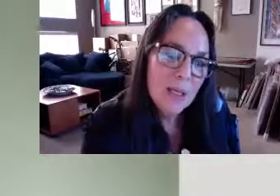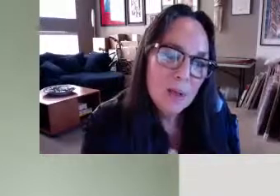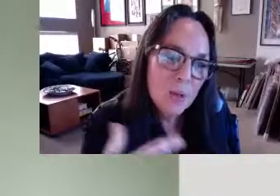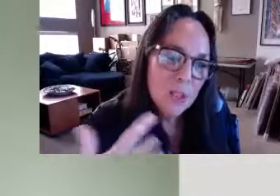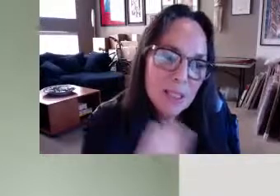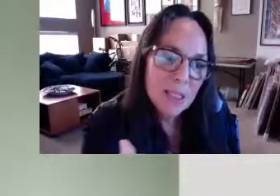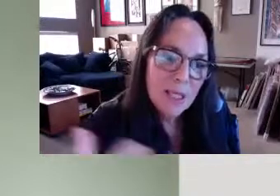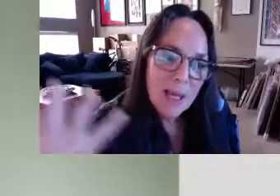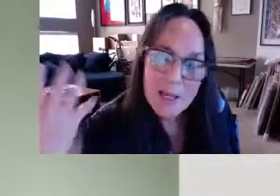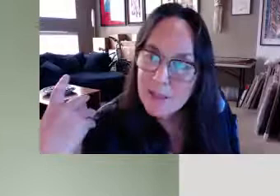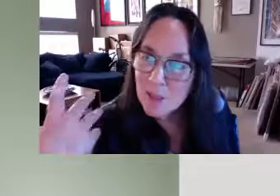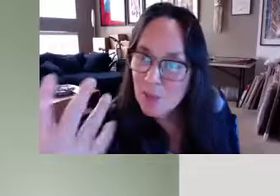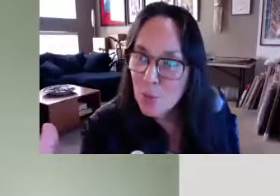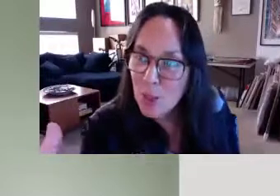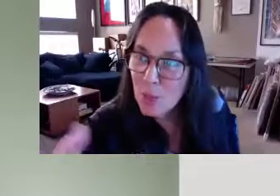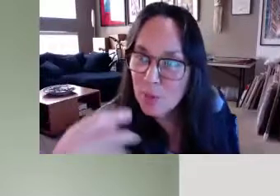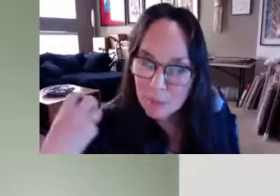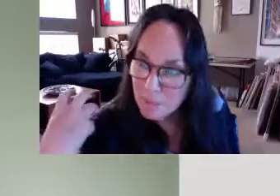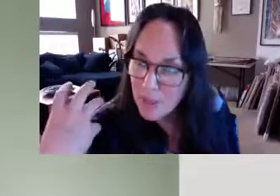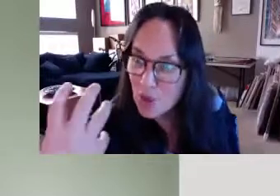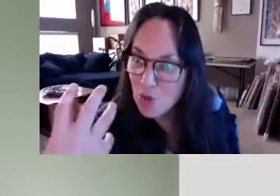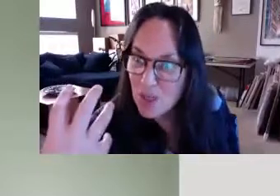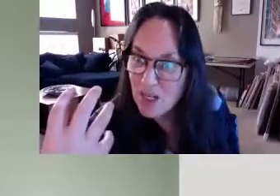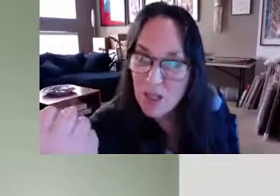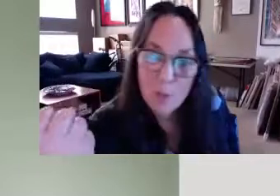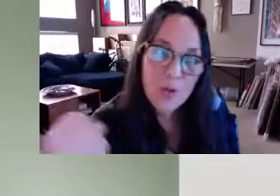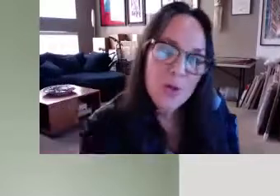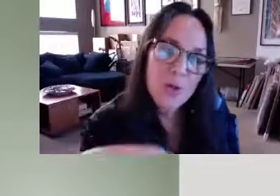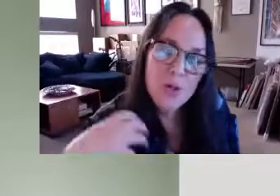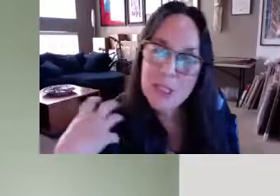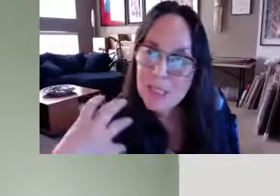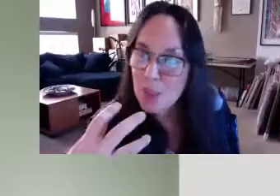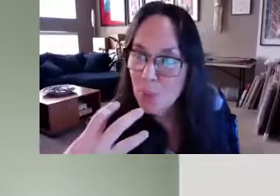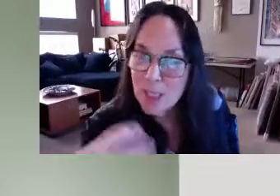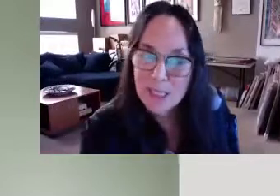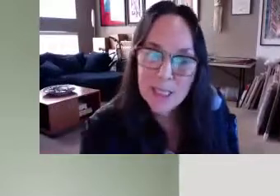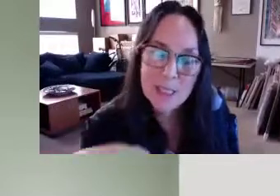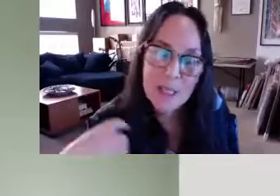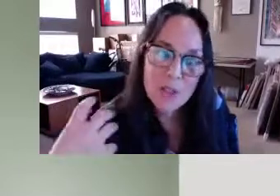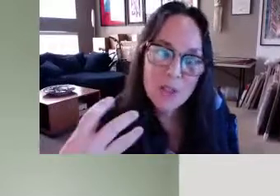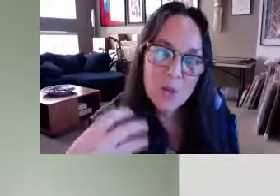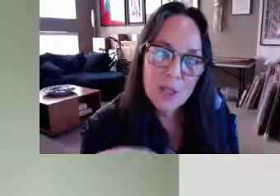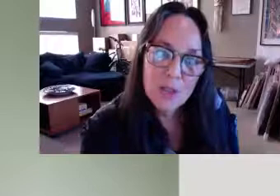you know she's has this incredible history with her she's in the present she's going into the